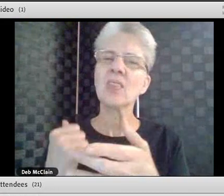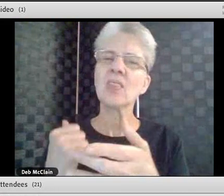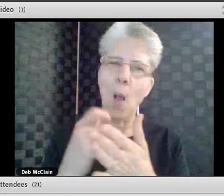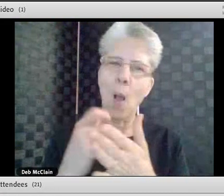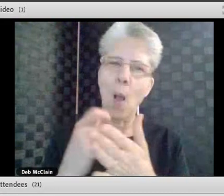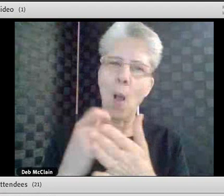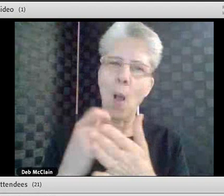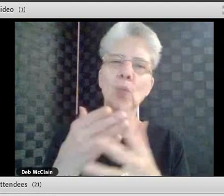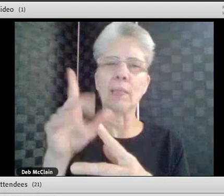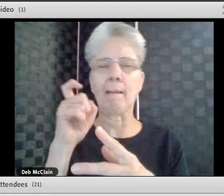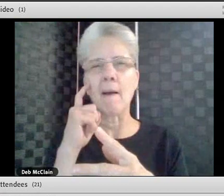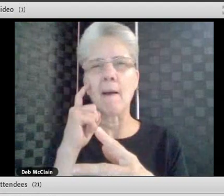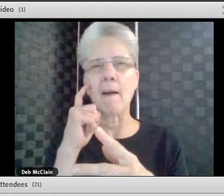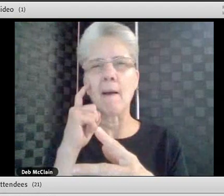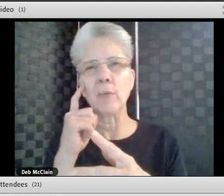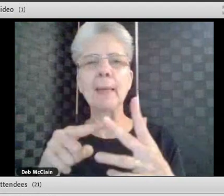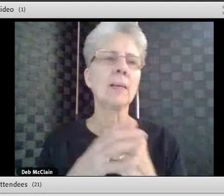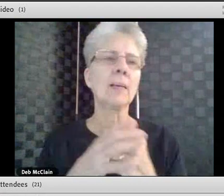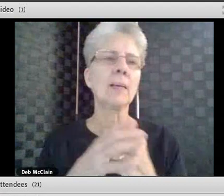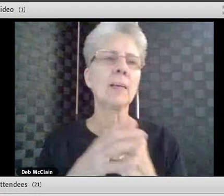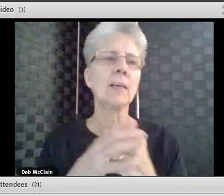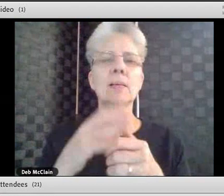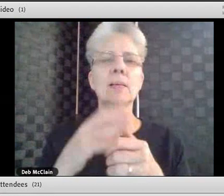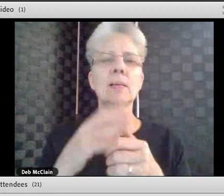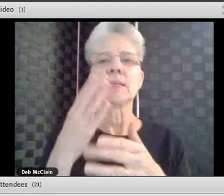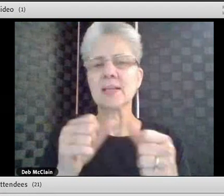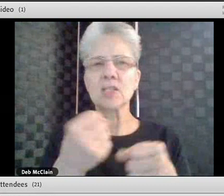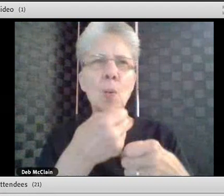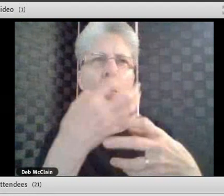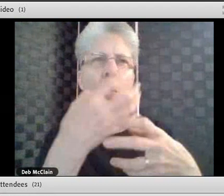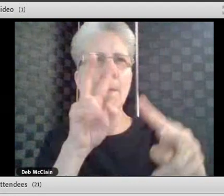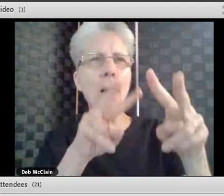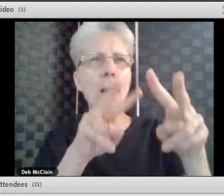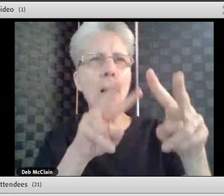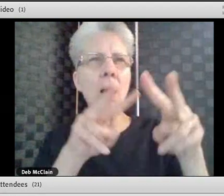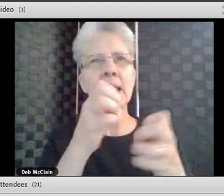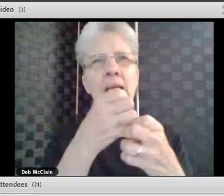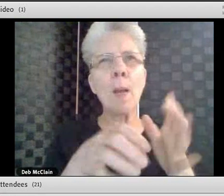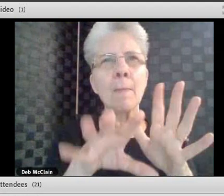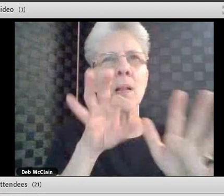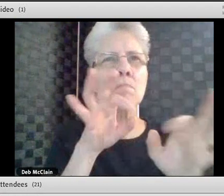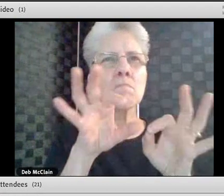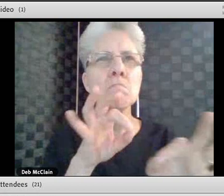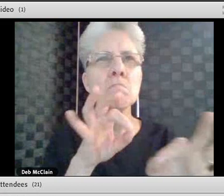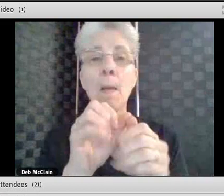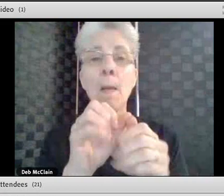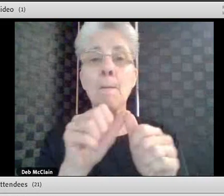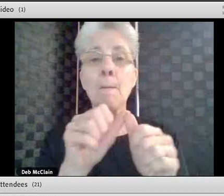some sites that would be helpful for you through the government, some places to go to find equipment.